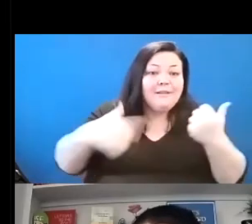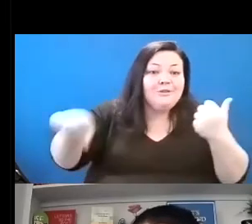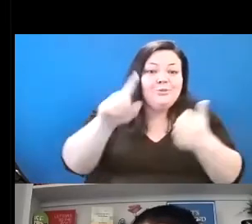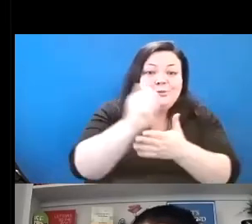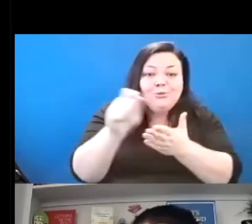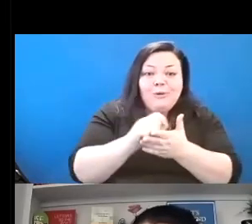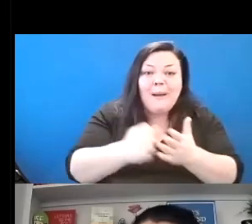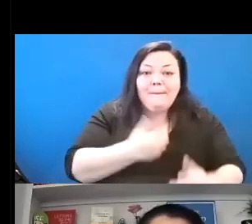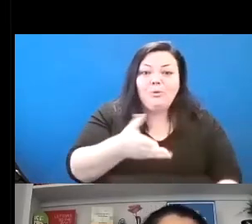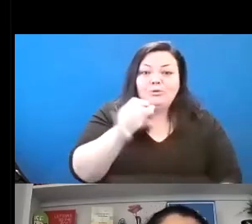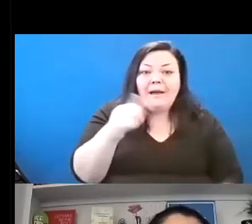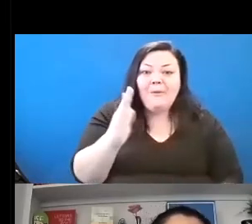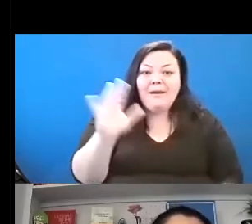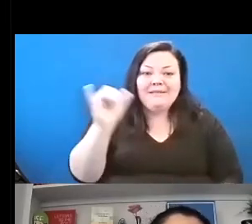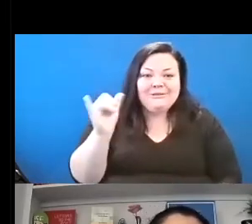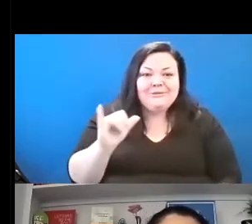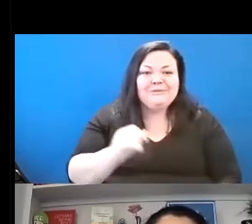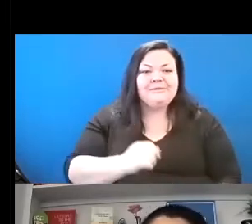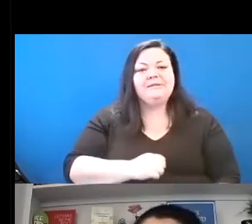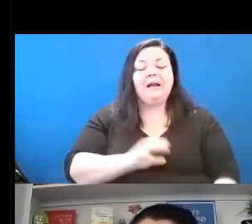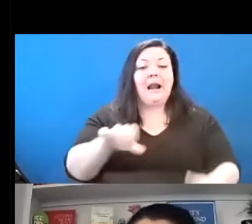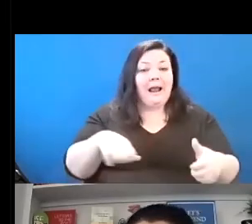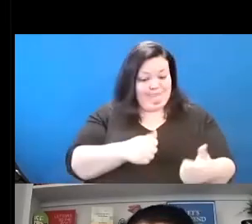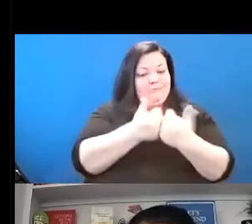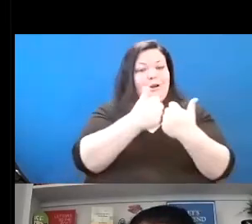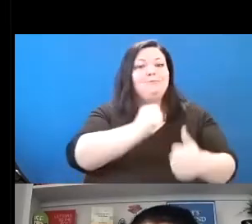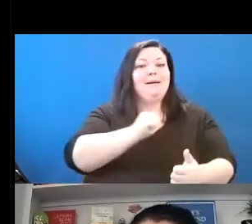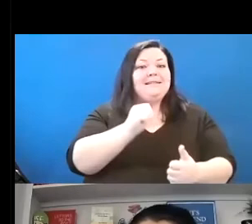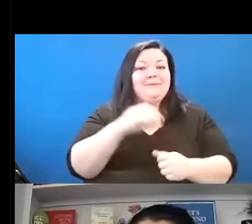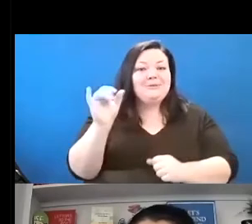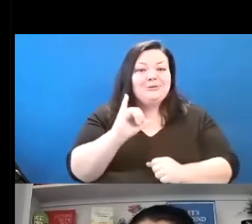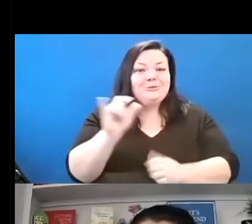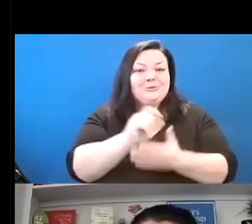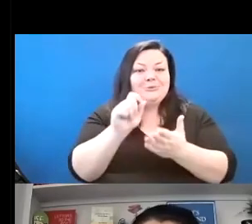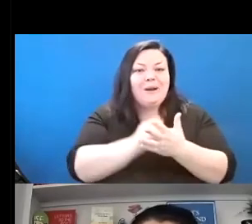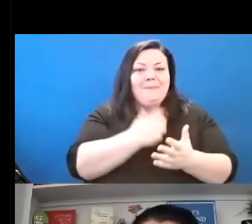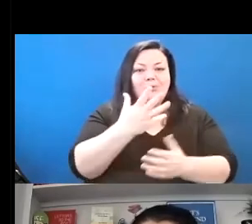is like that and i also challenge myself to write poetry that is fan fiction that is not self inter